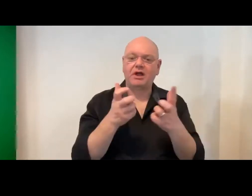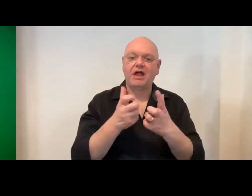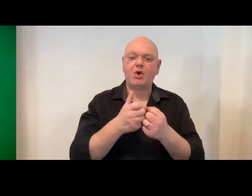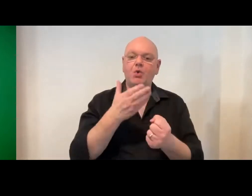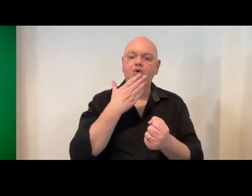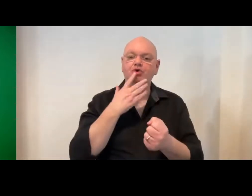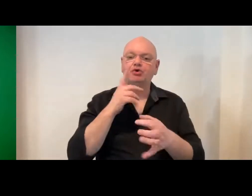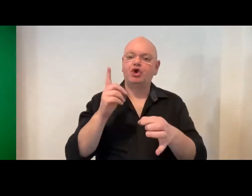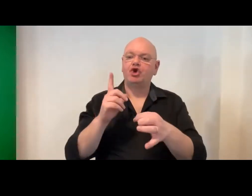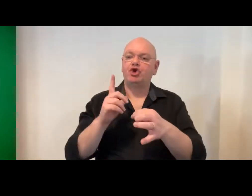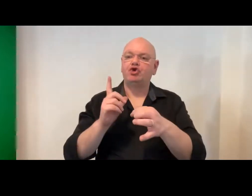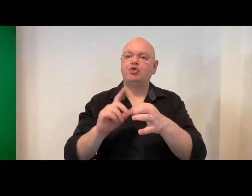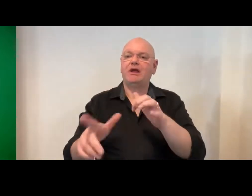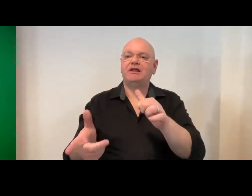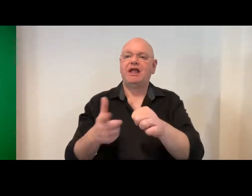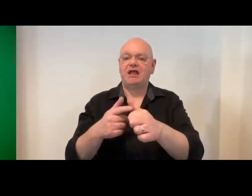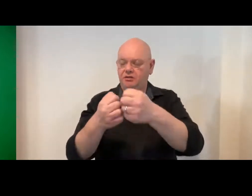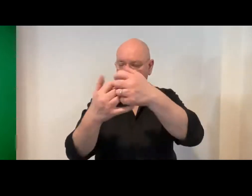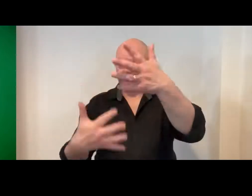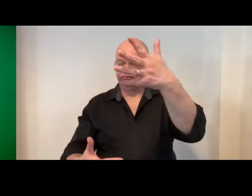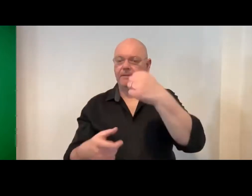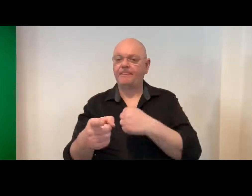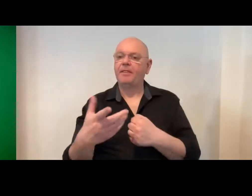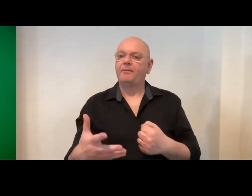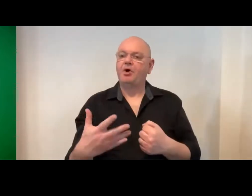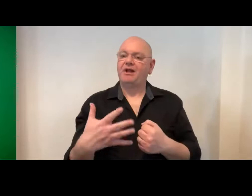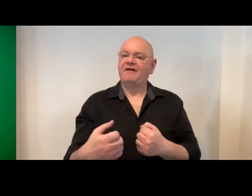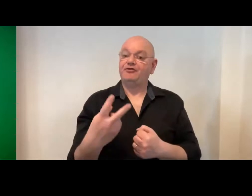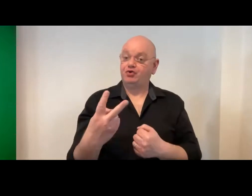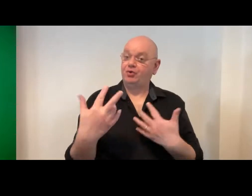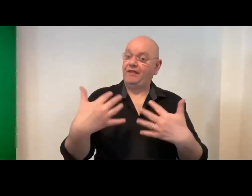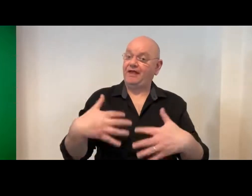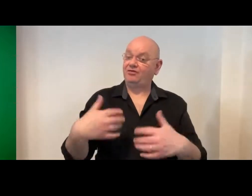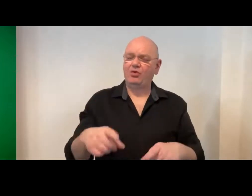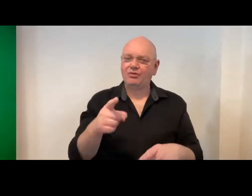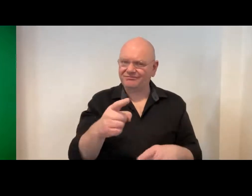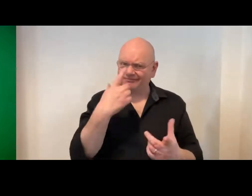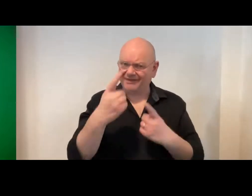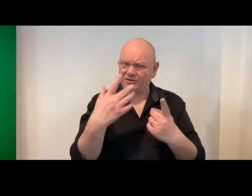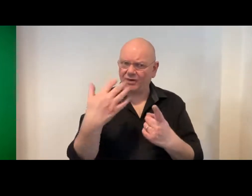around auditing your assets and also experimentation and being quite agile with projects in the early days.